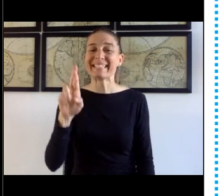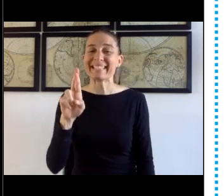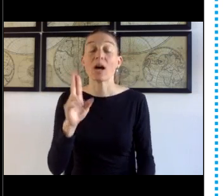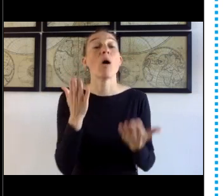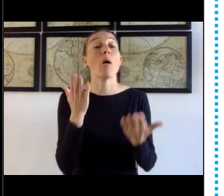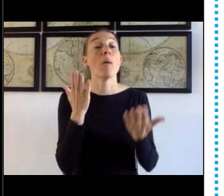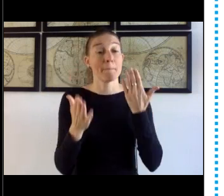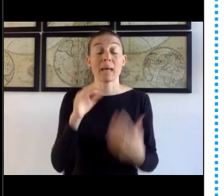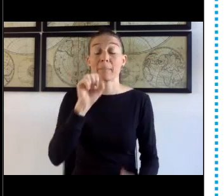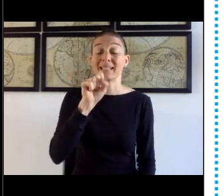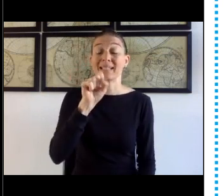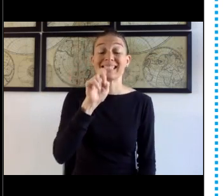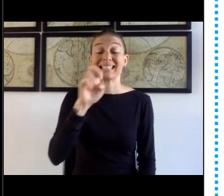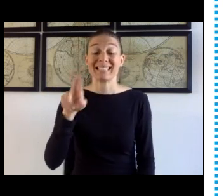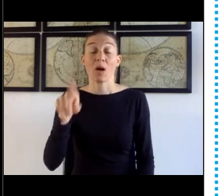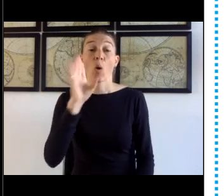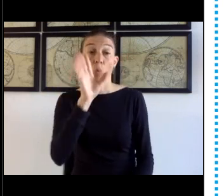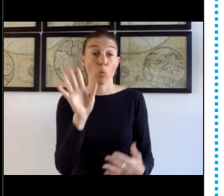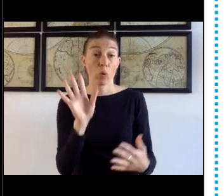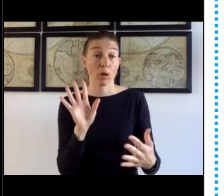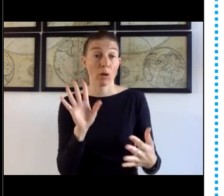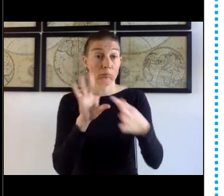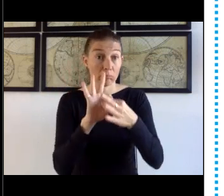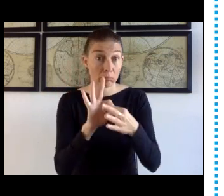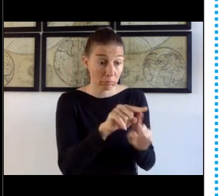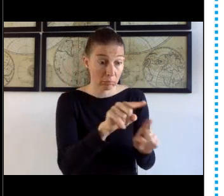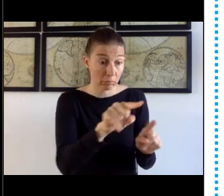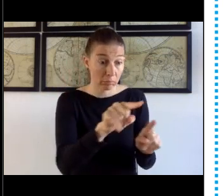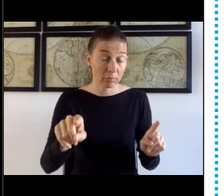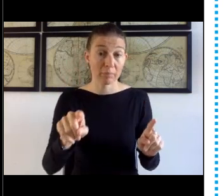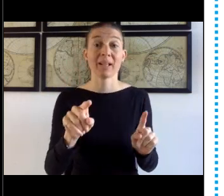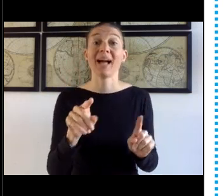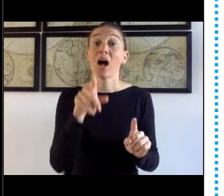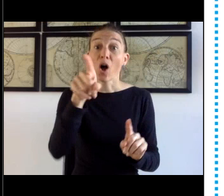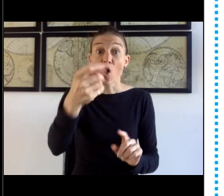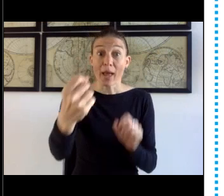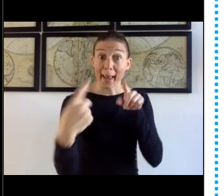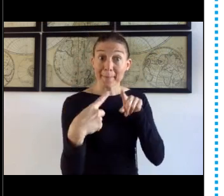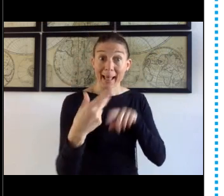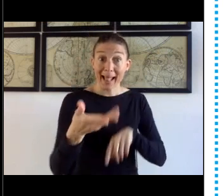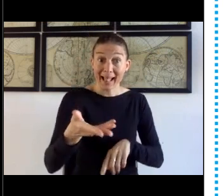So if you get an email from them don't delete it. It's important because they do the study